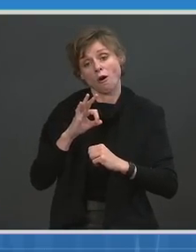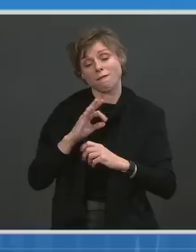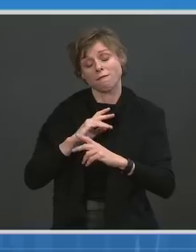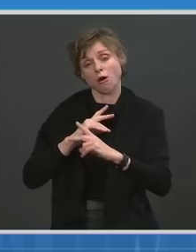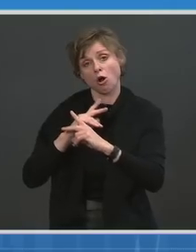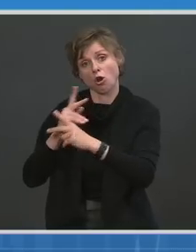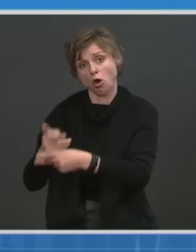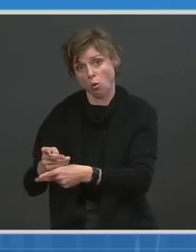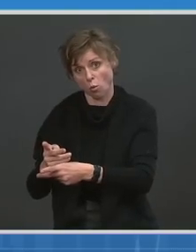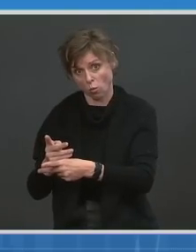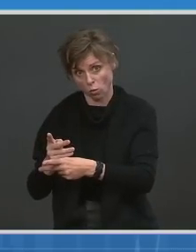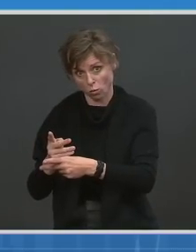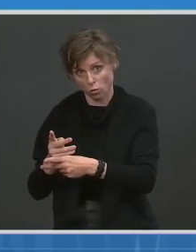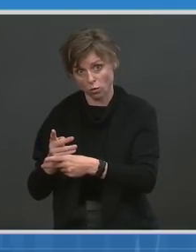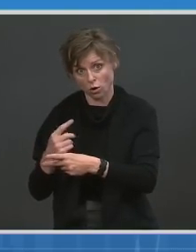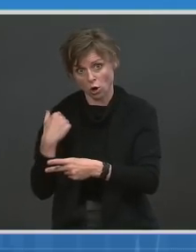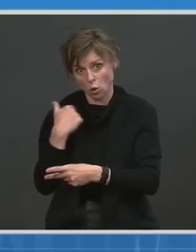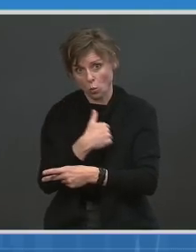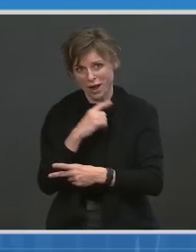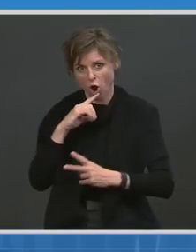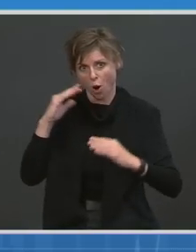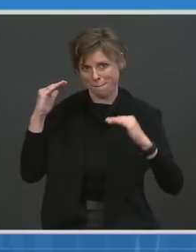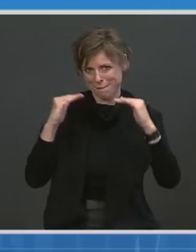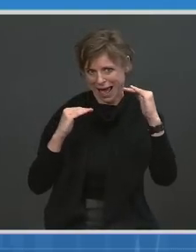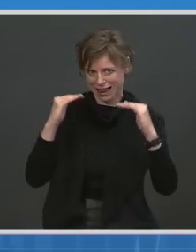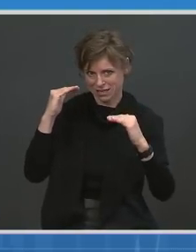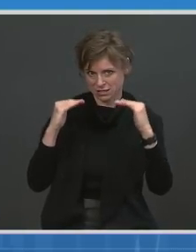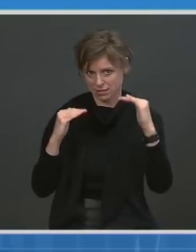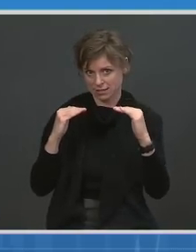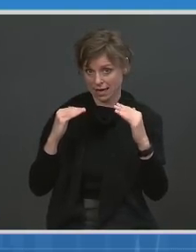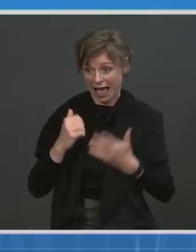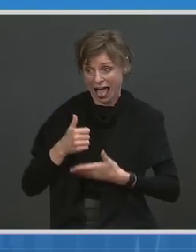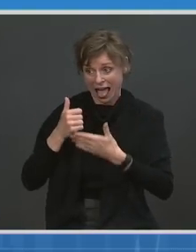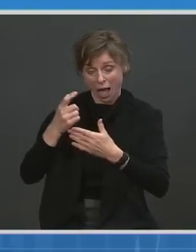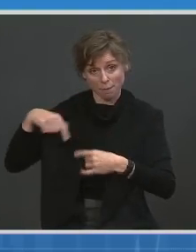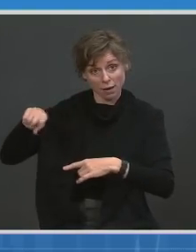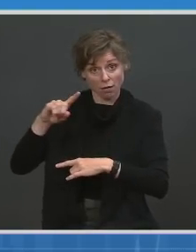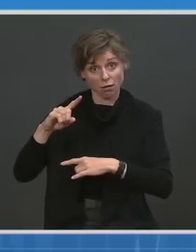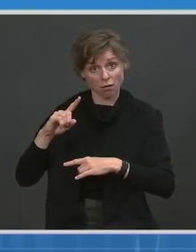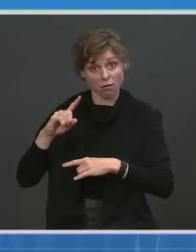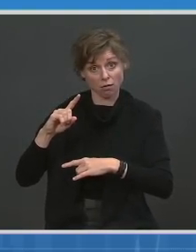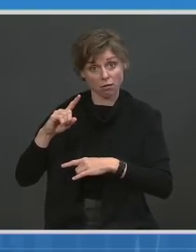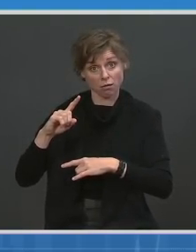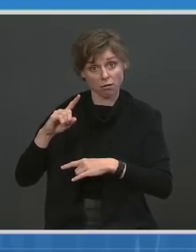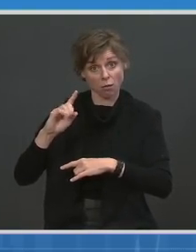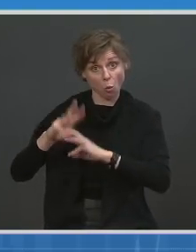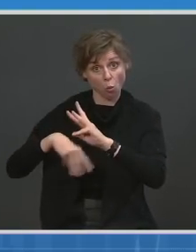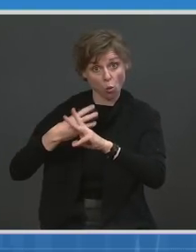given what we're balancing here, which is helping our global partners while they have a critical need